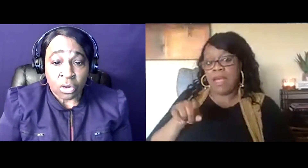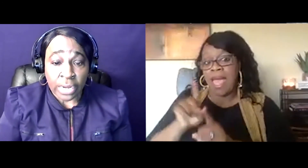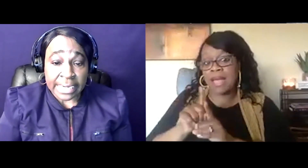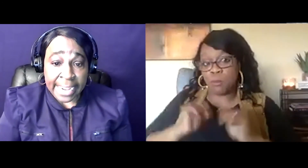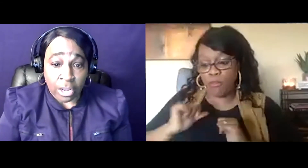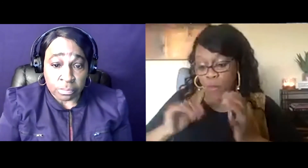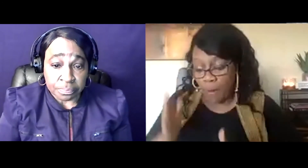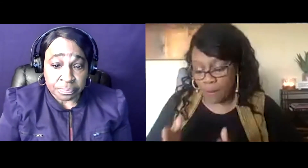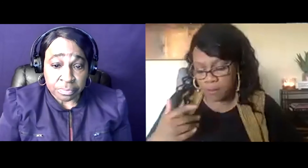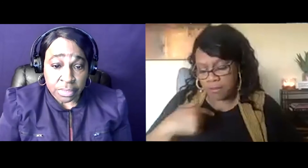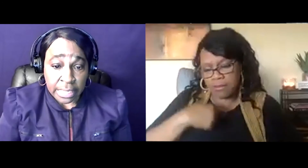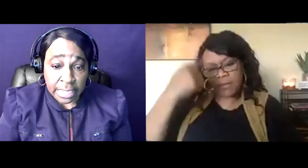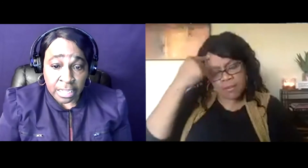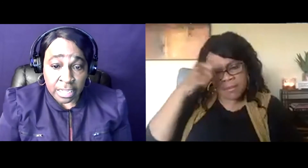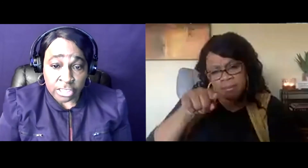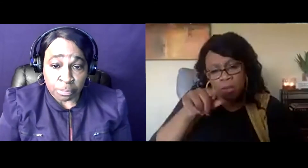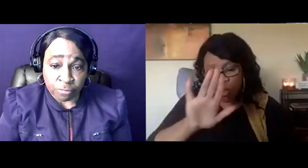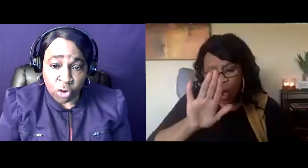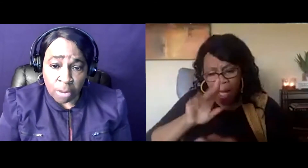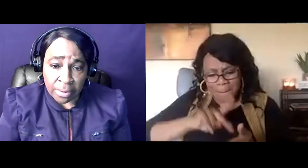Okay now. As a performer,